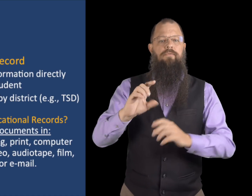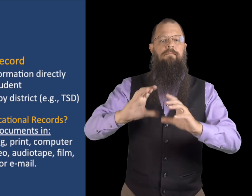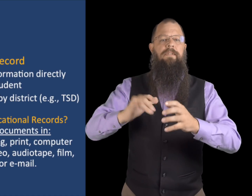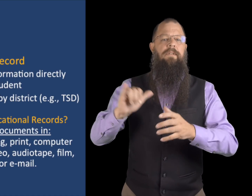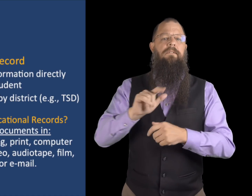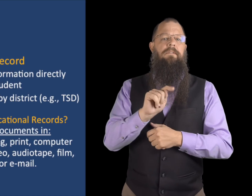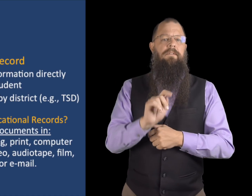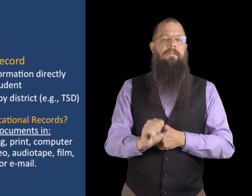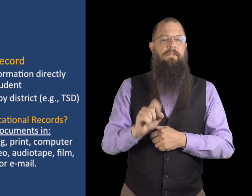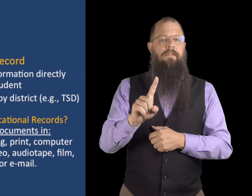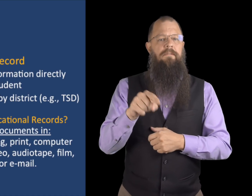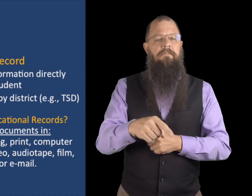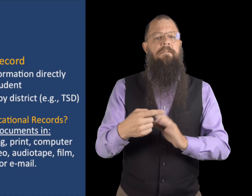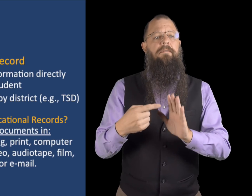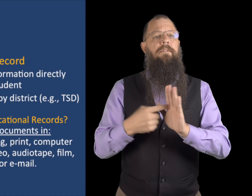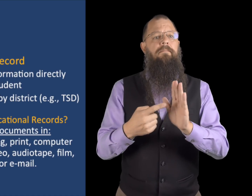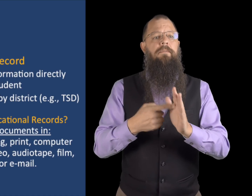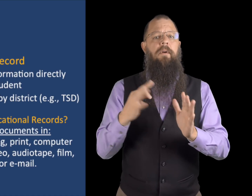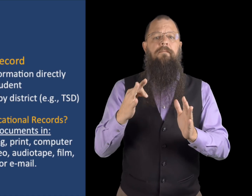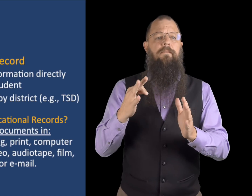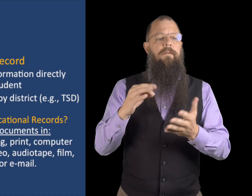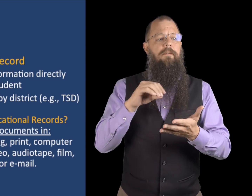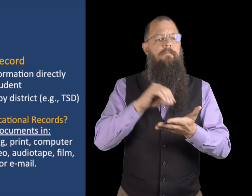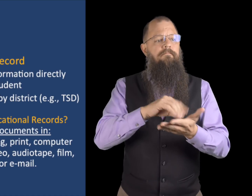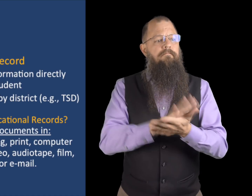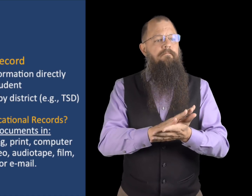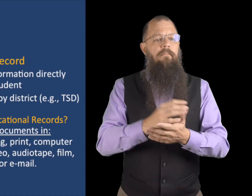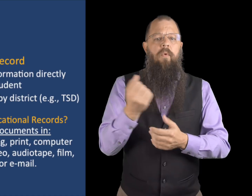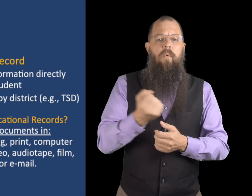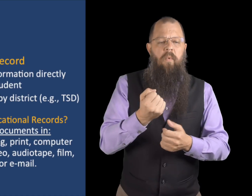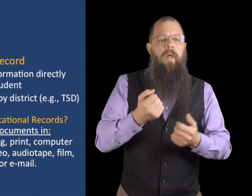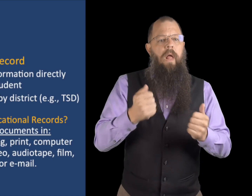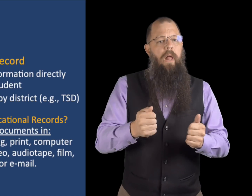any information directly related to the student and is maintained at the